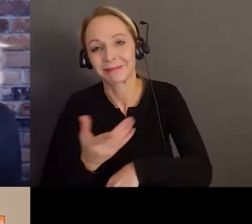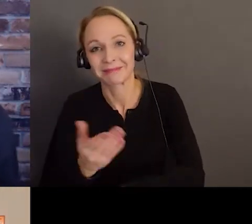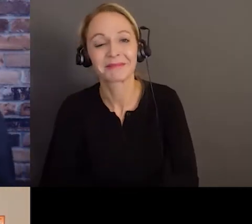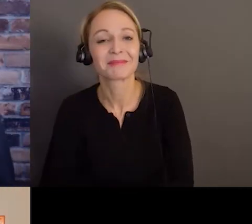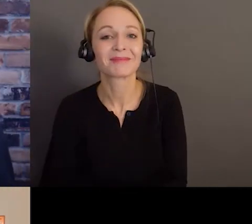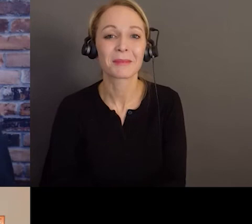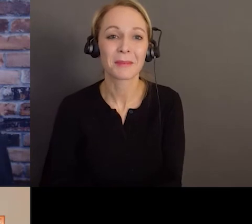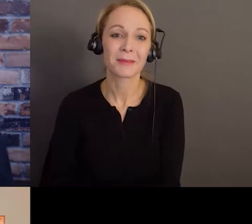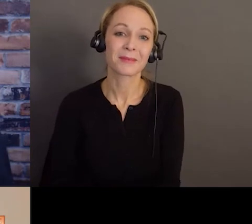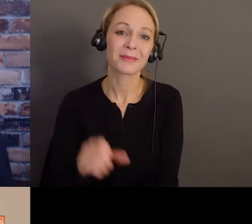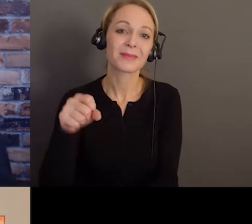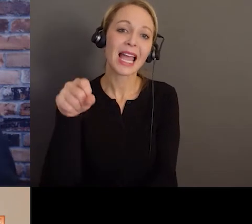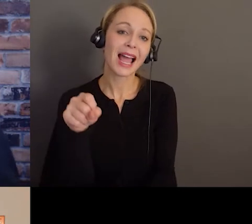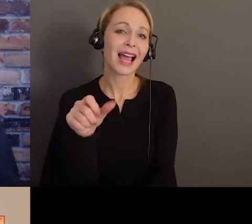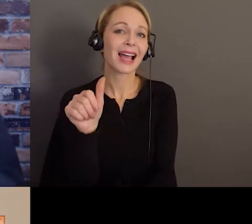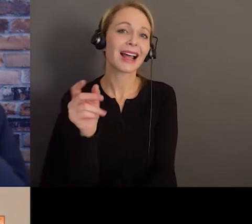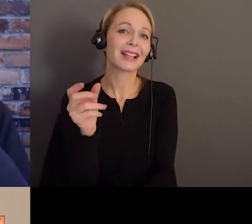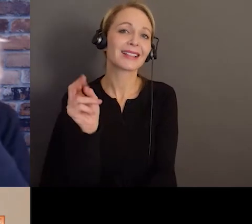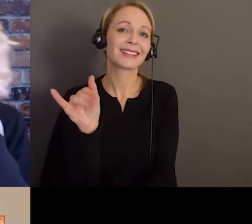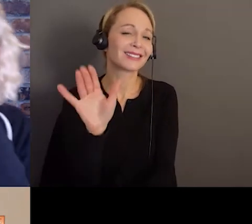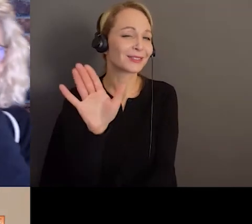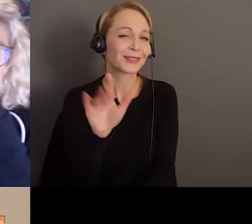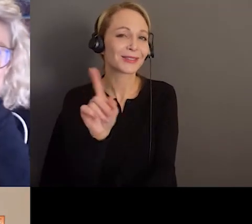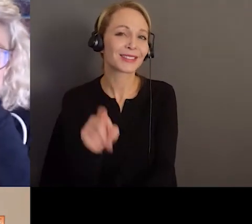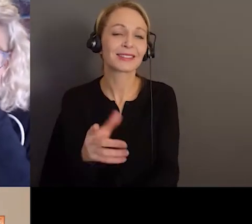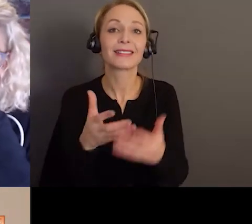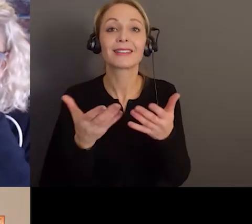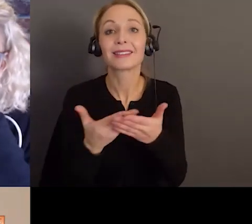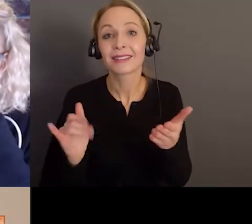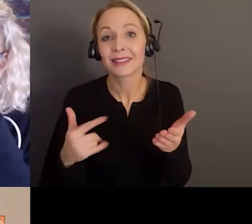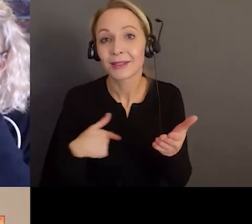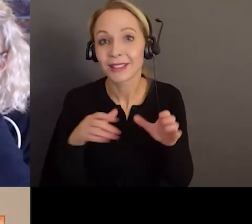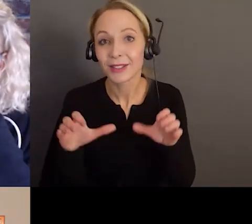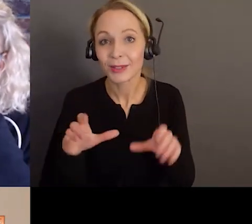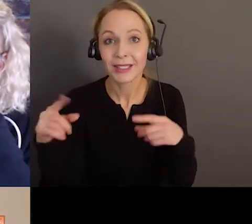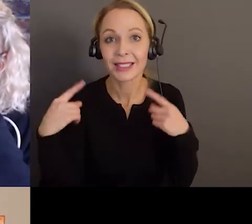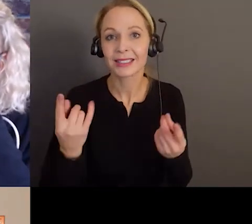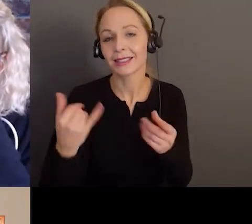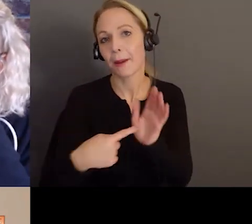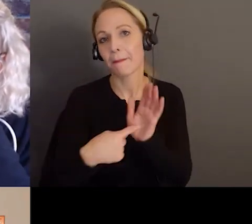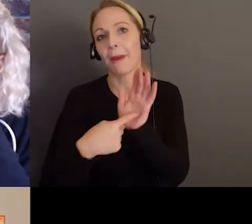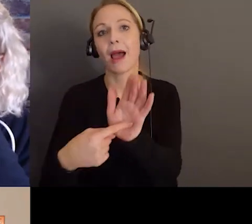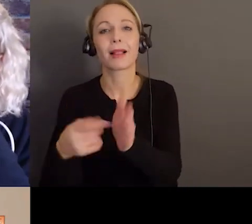A LOT OF STUFF WE'RE DOING IS MODELED AT PART ON THE